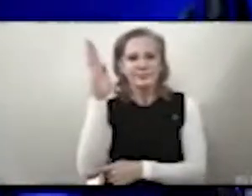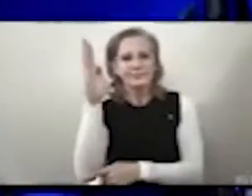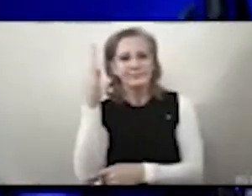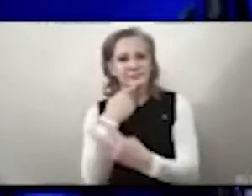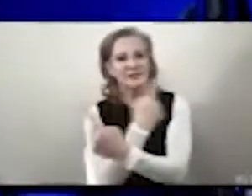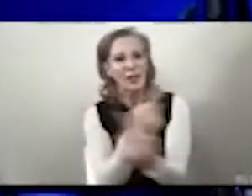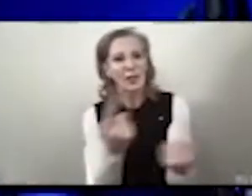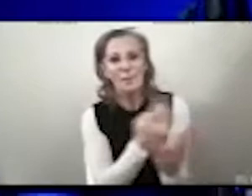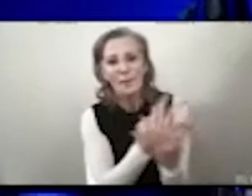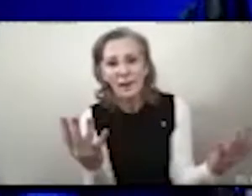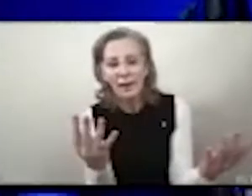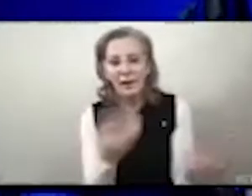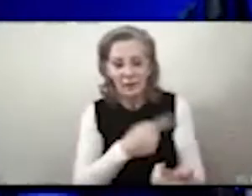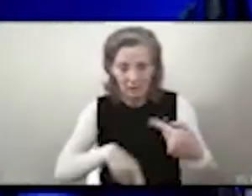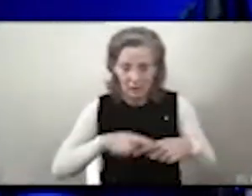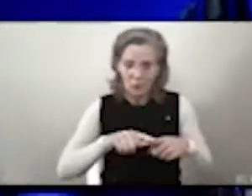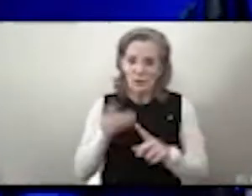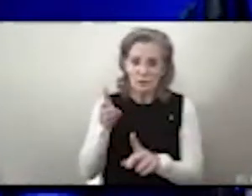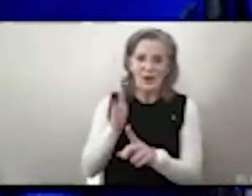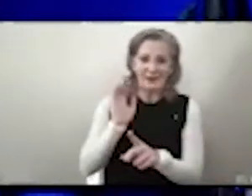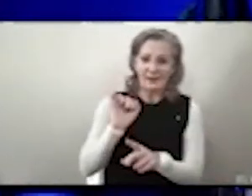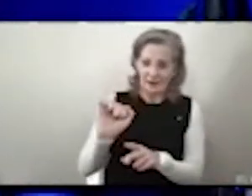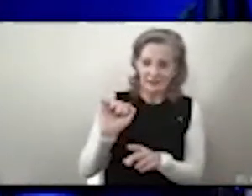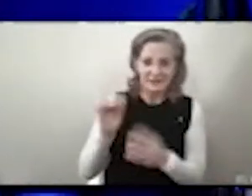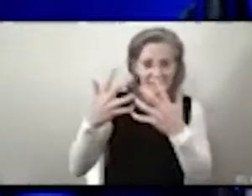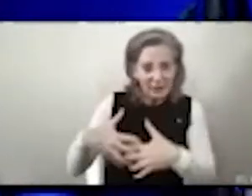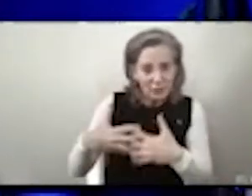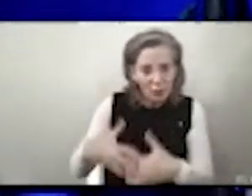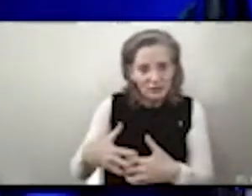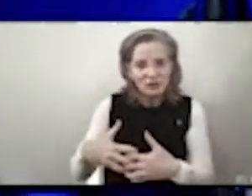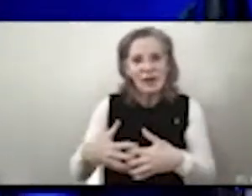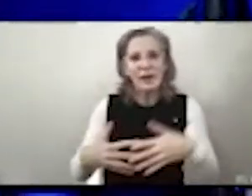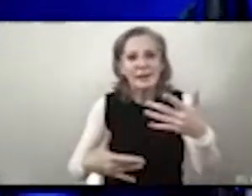and technology have in helping us understand and address challenges.